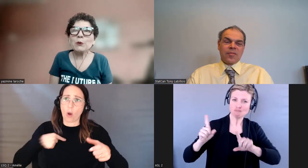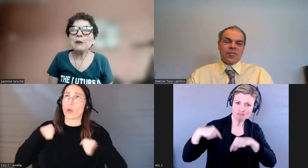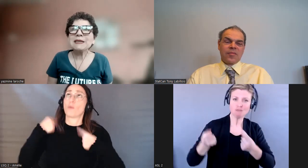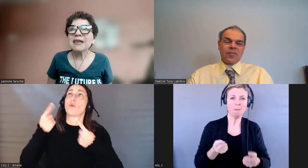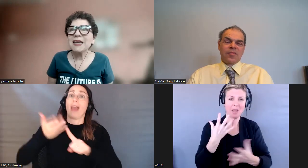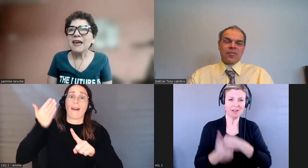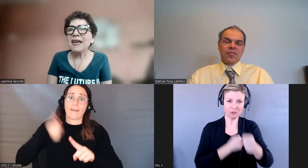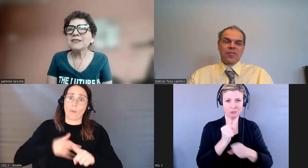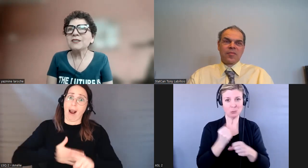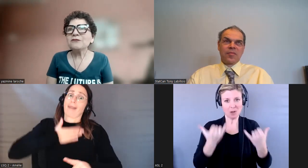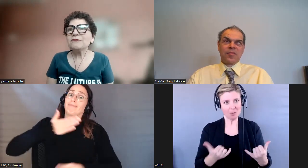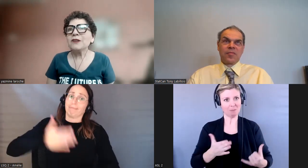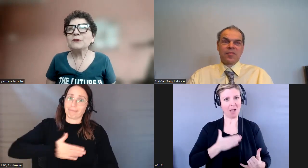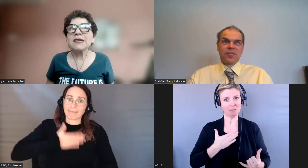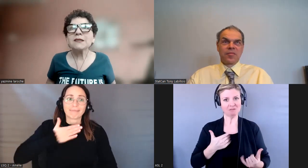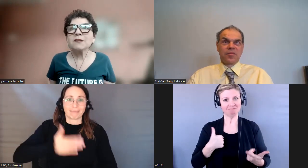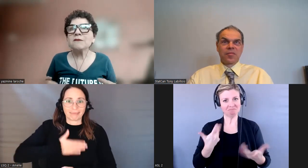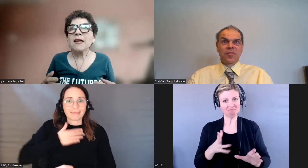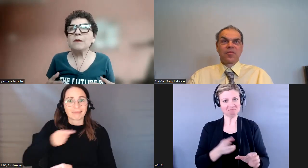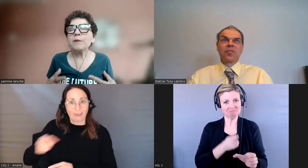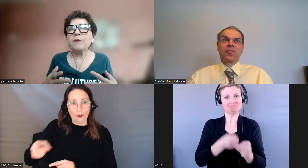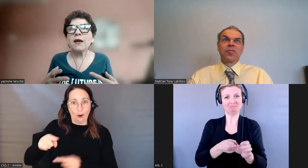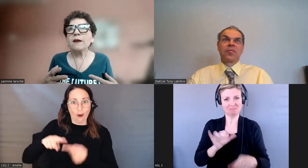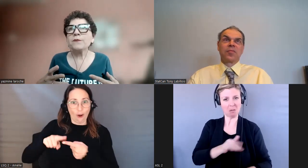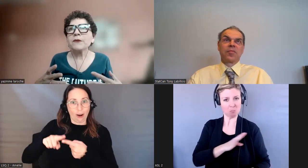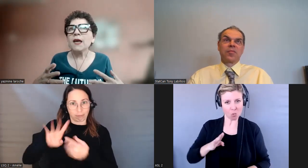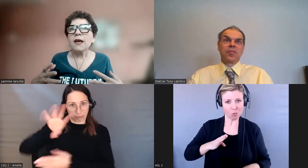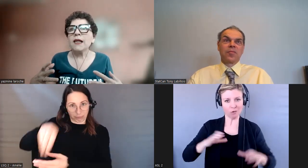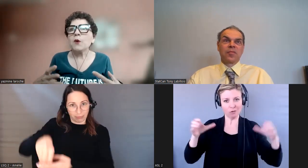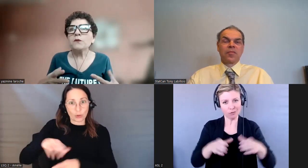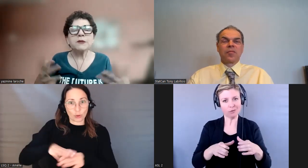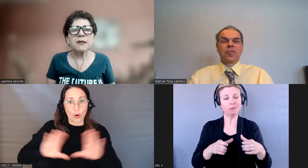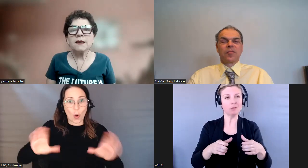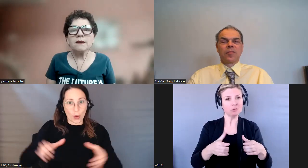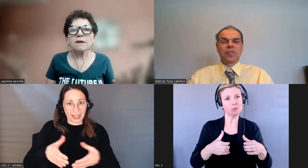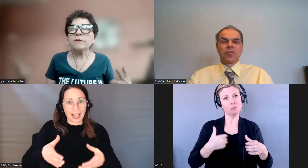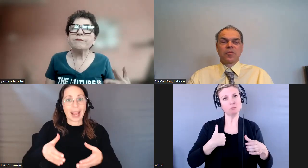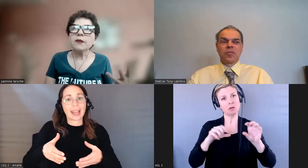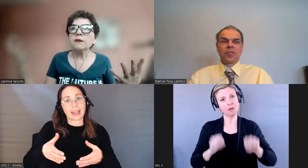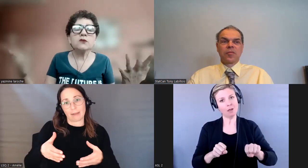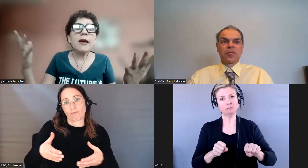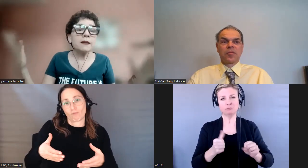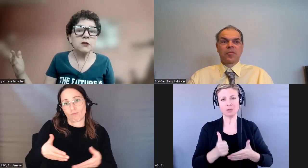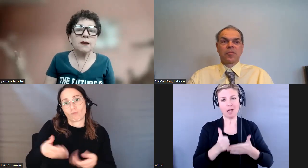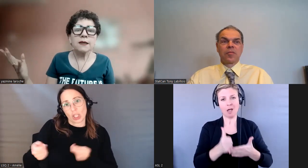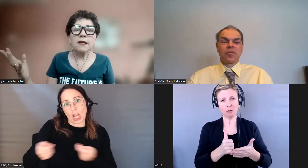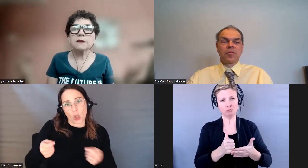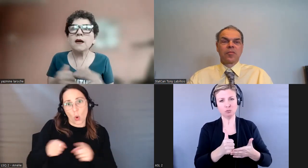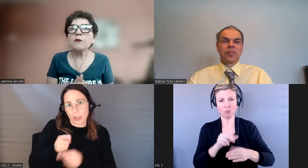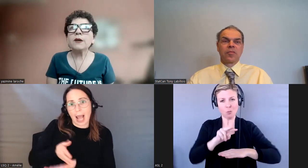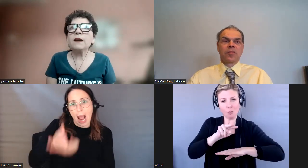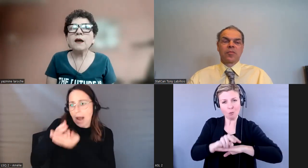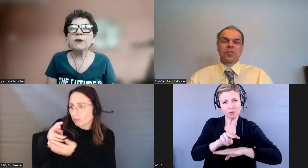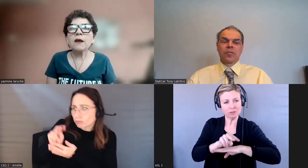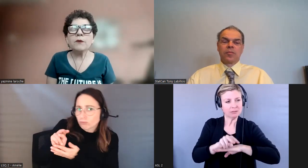this board and and to you know to get to help um help oversee the strategy I guess of a